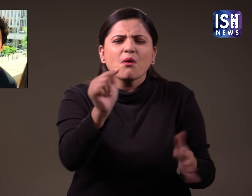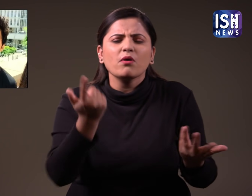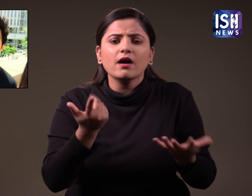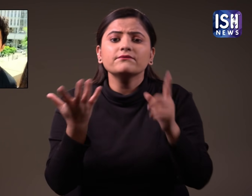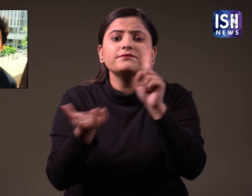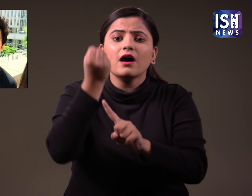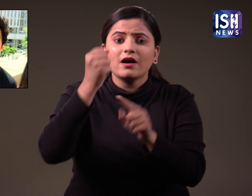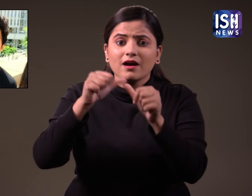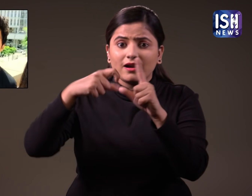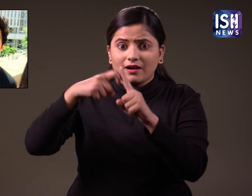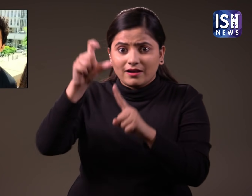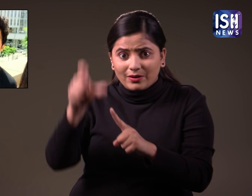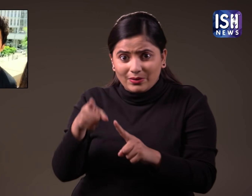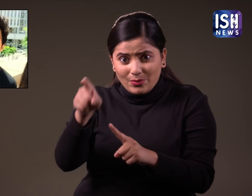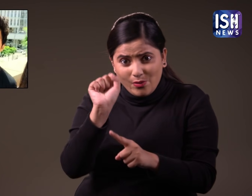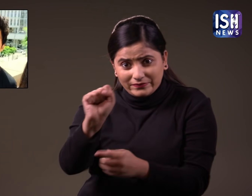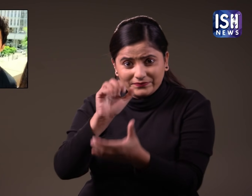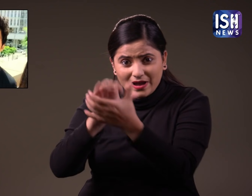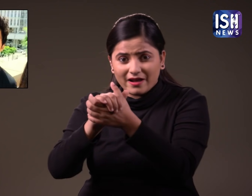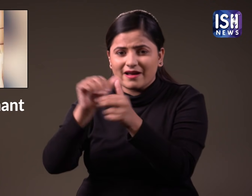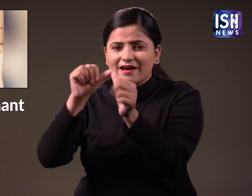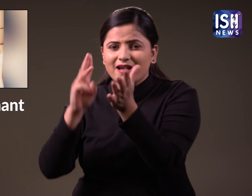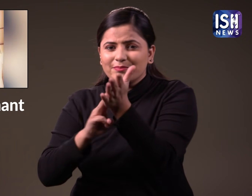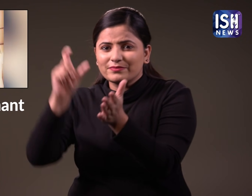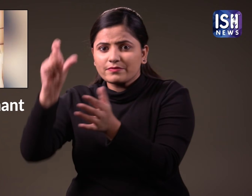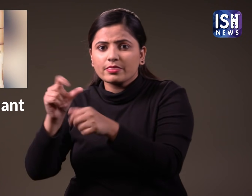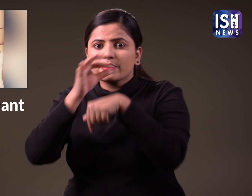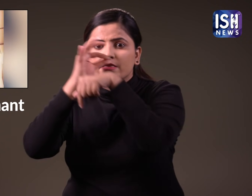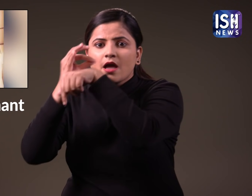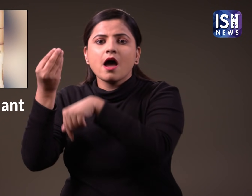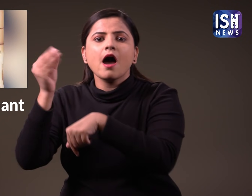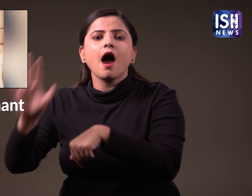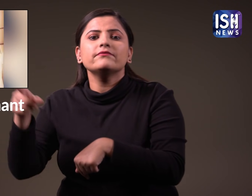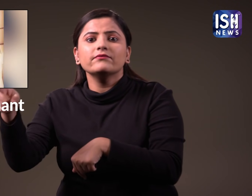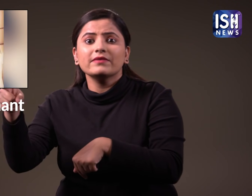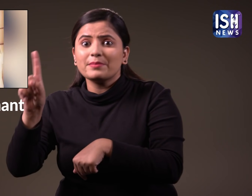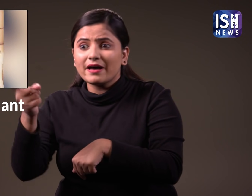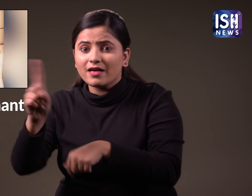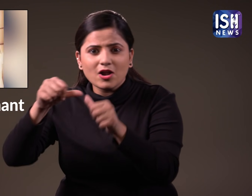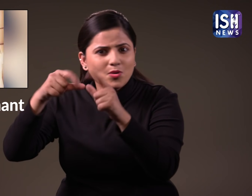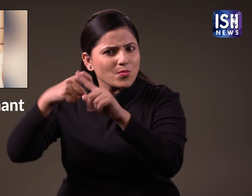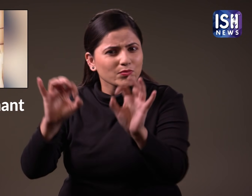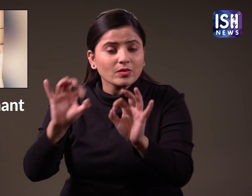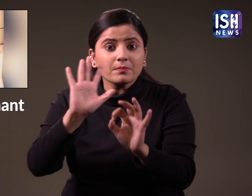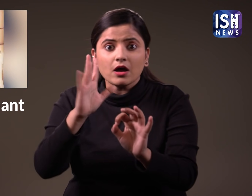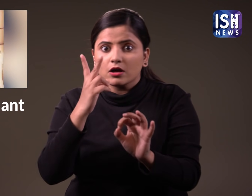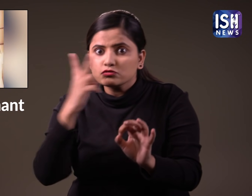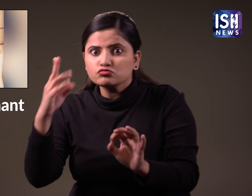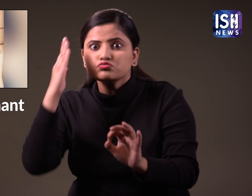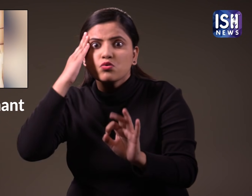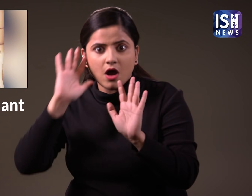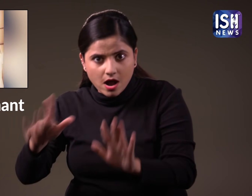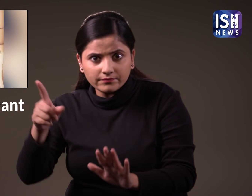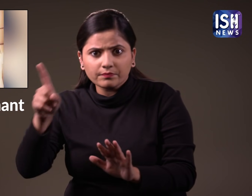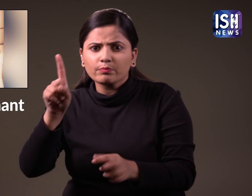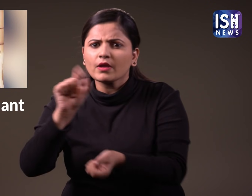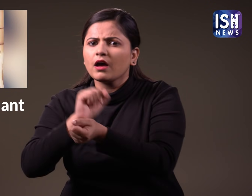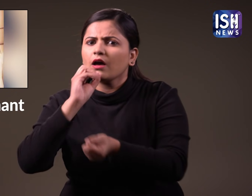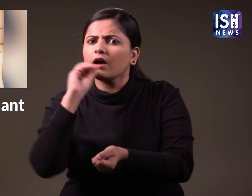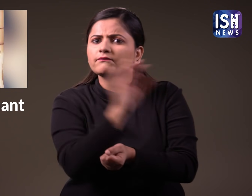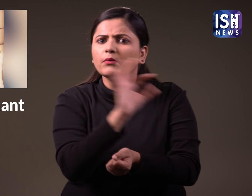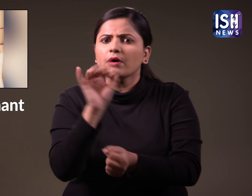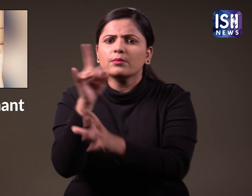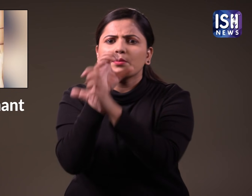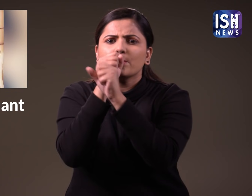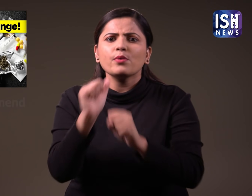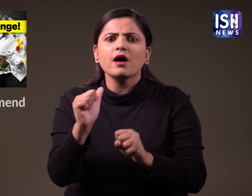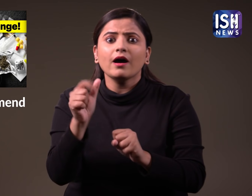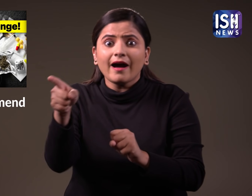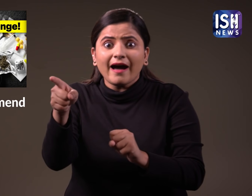Aryan knew that his friend Arbaaz Merchant had drugs with him. But he did not inform the police.